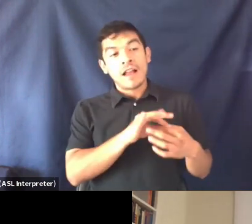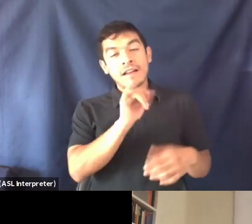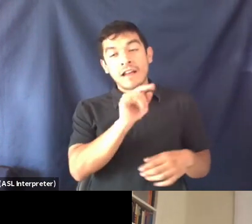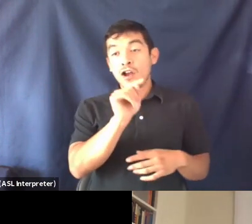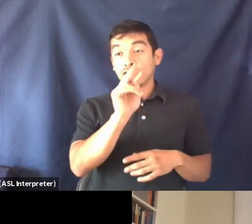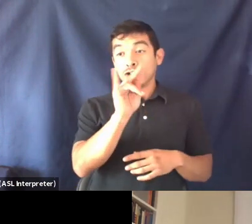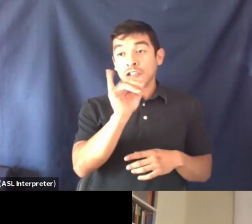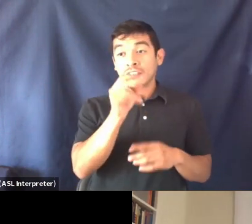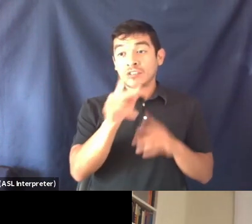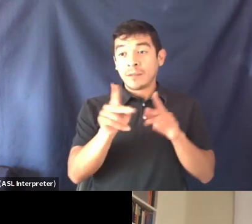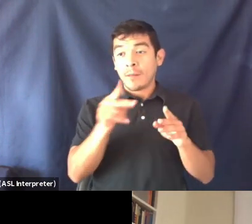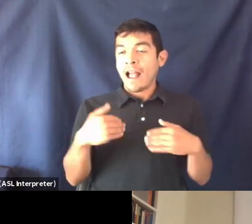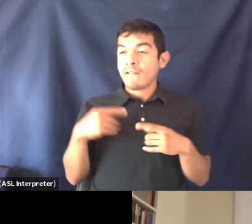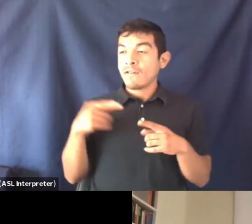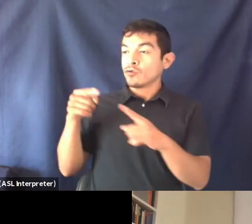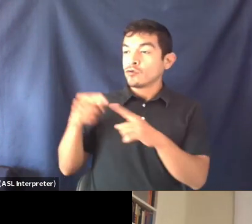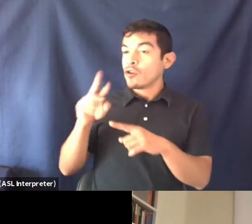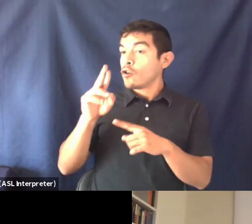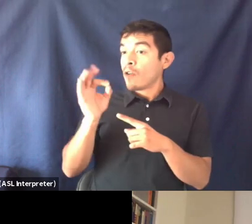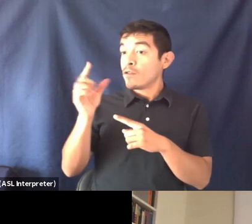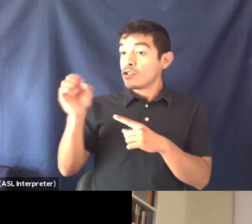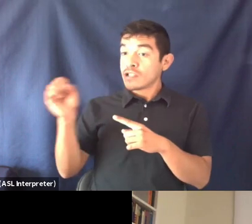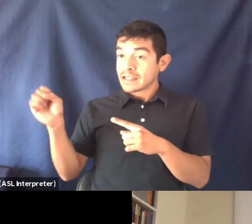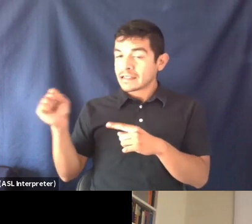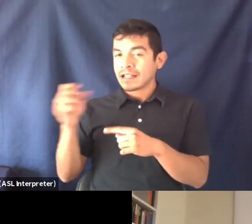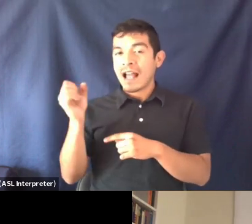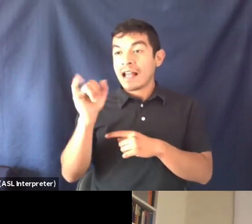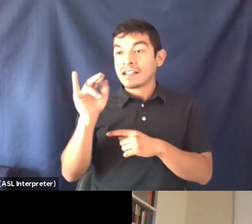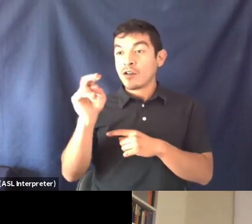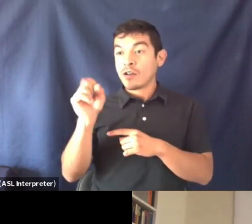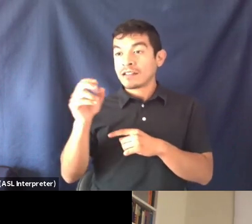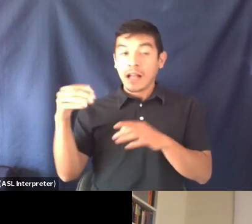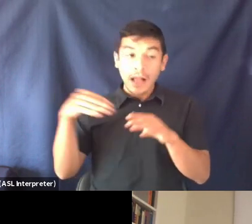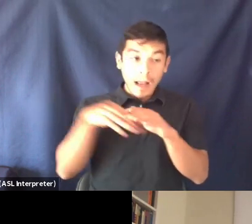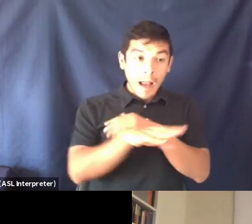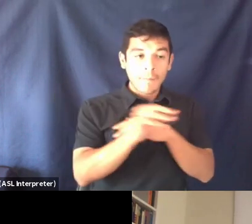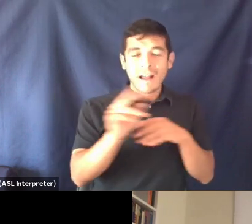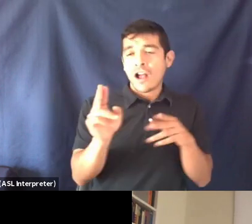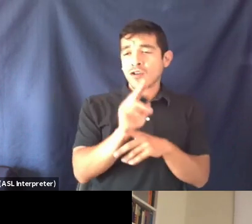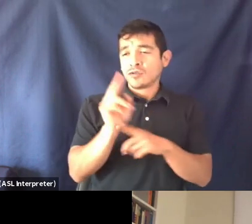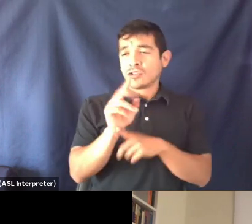and Syrians coming in and using Turkey as a Haven as a refuge, even if there wasn't infrastructure there